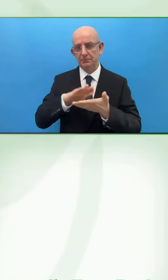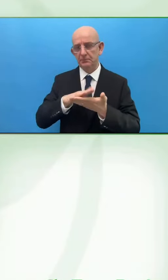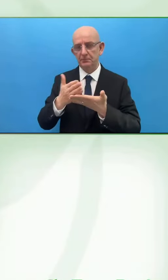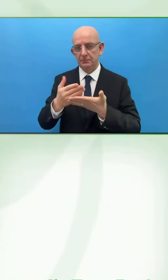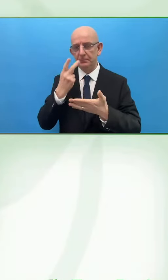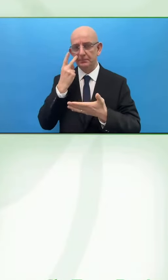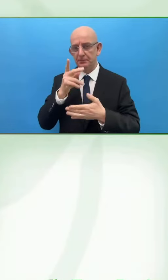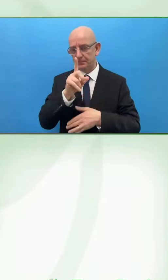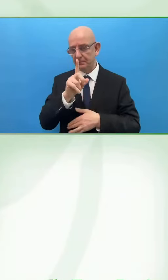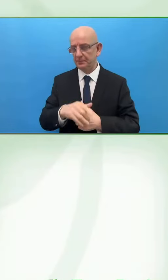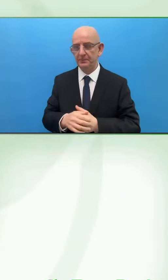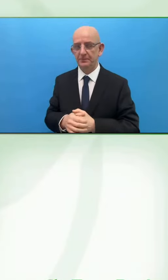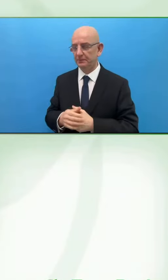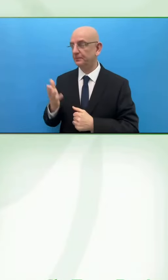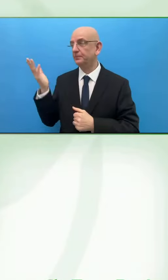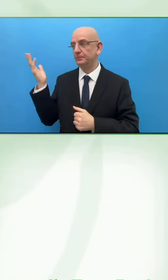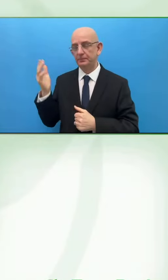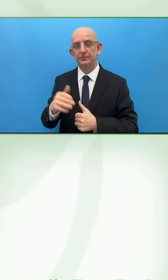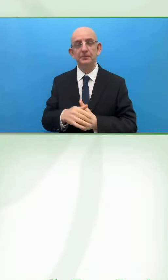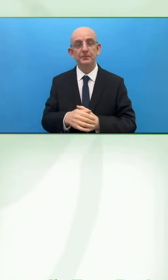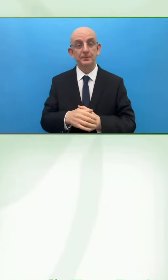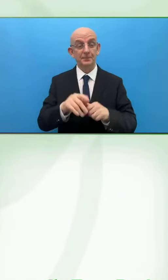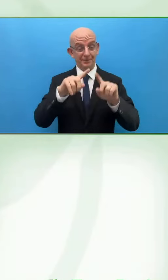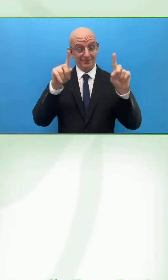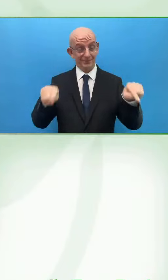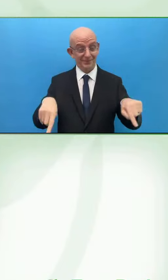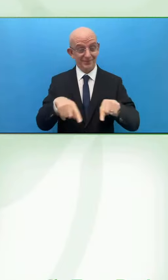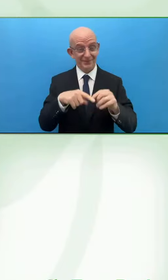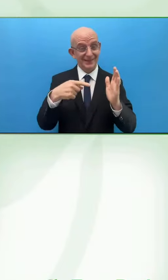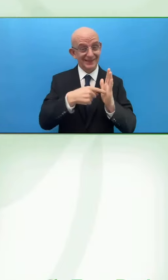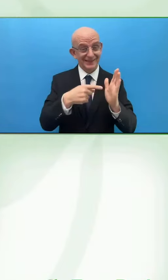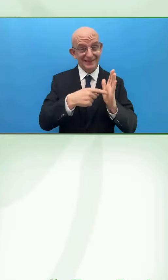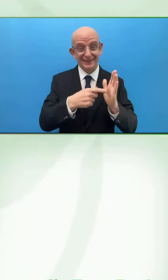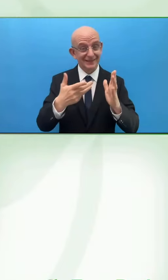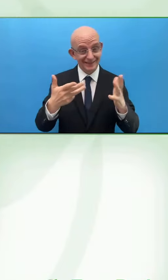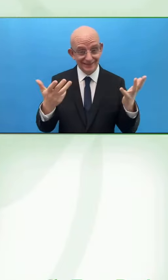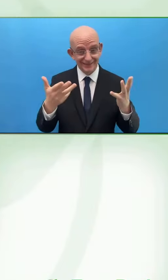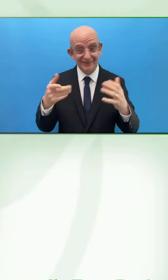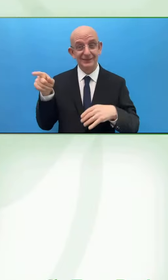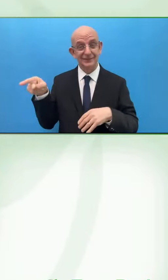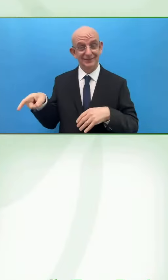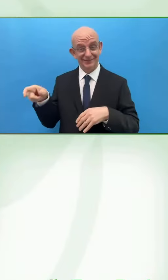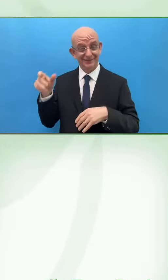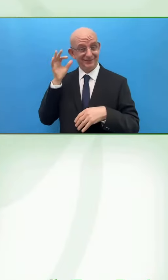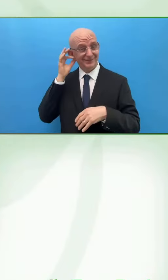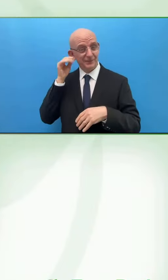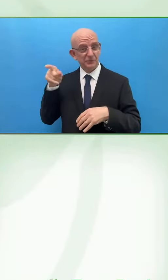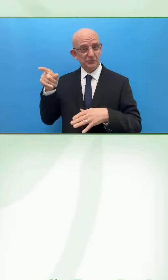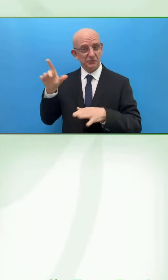Your solution will inspire people with disabilities who will work on the barriers in life and